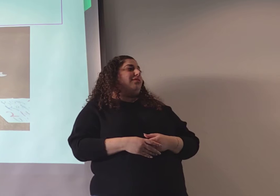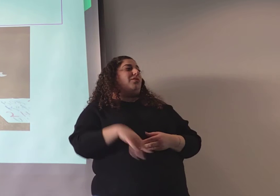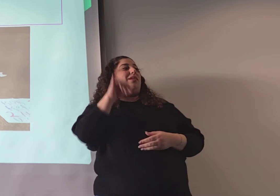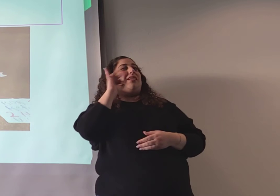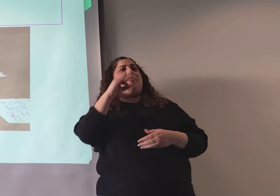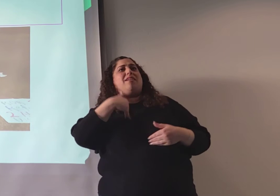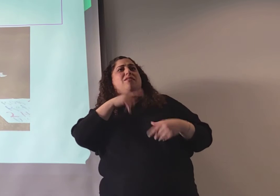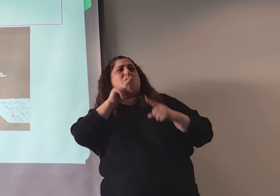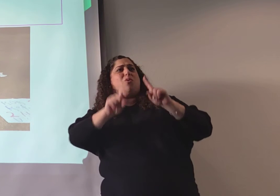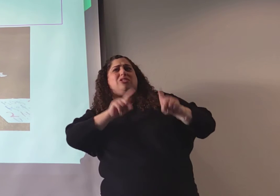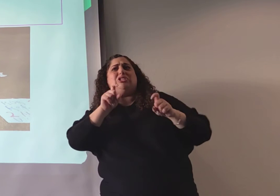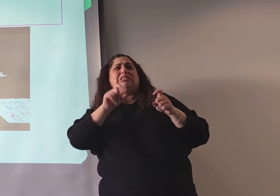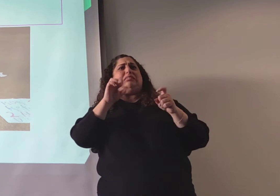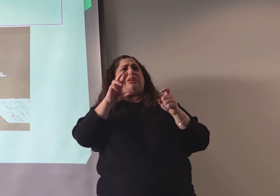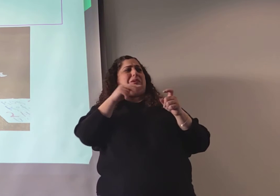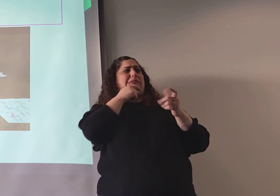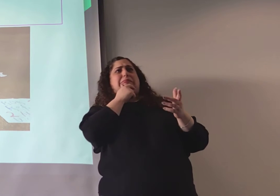us to this number.